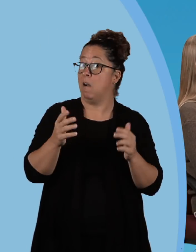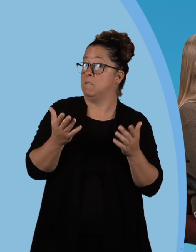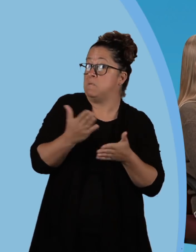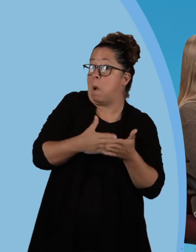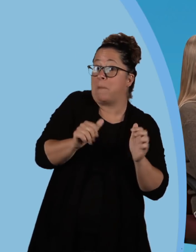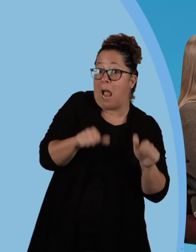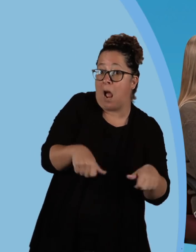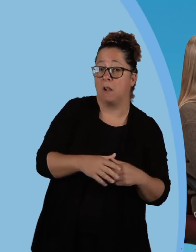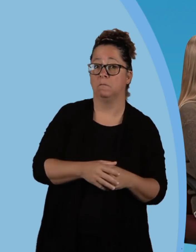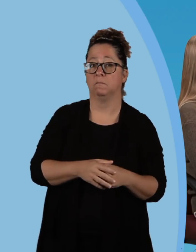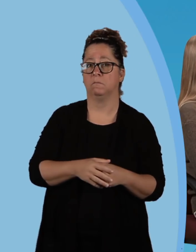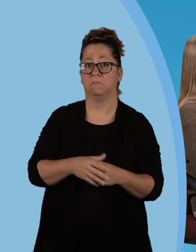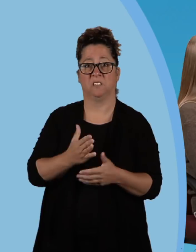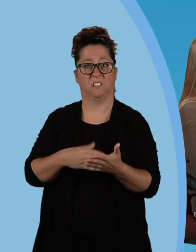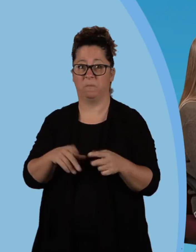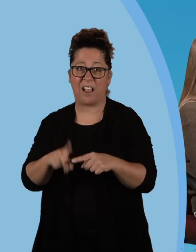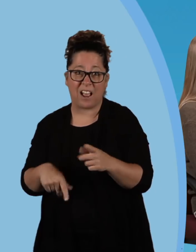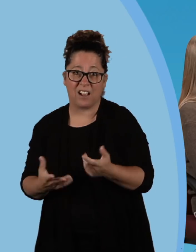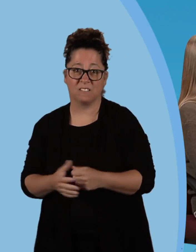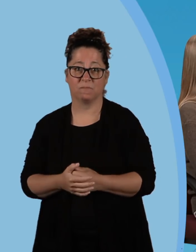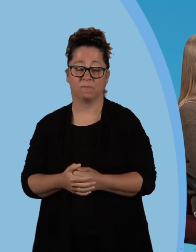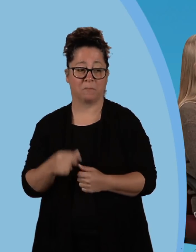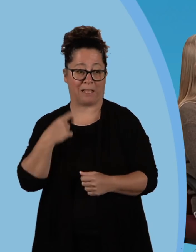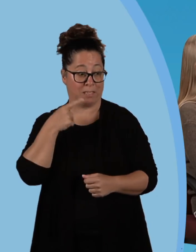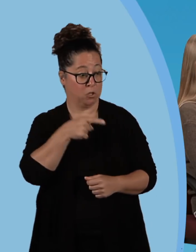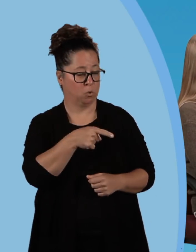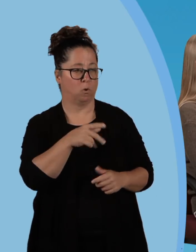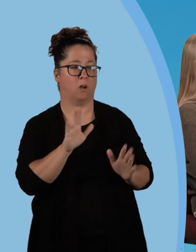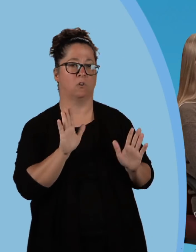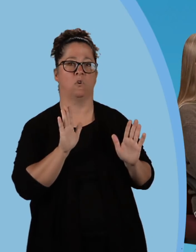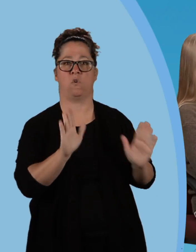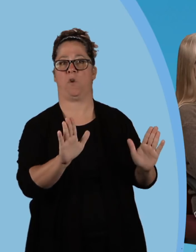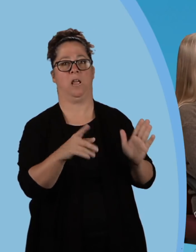in an interpreted education. Some cannot, but many of them can.